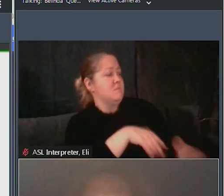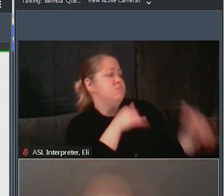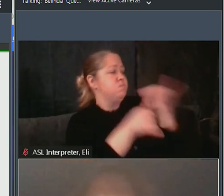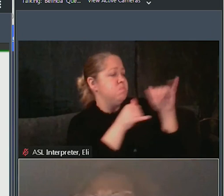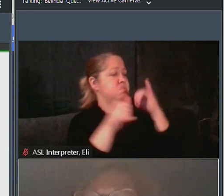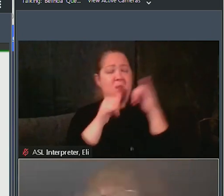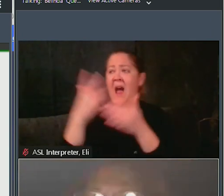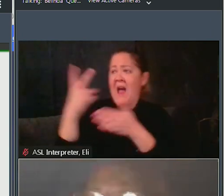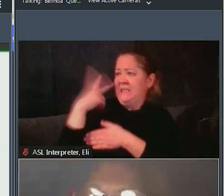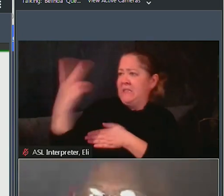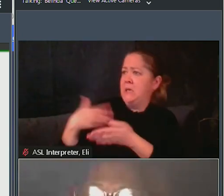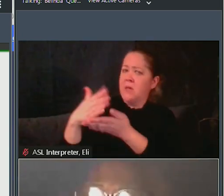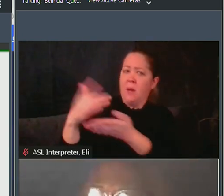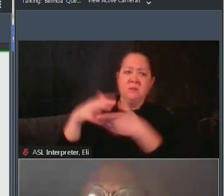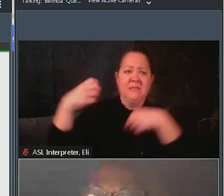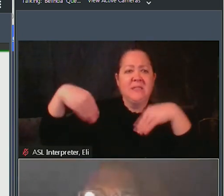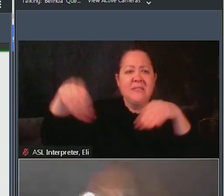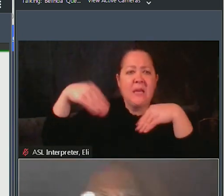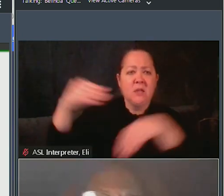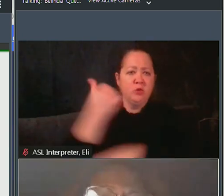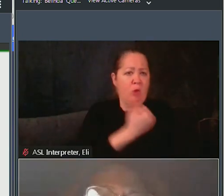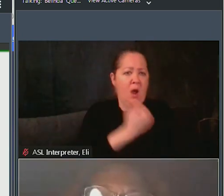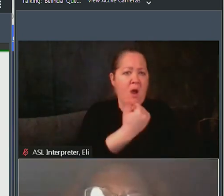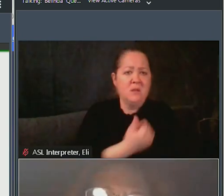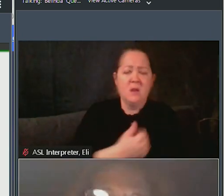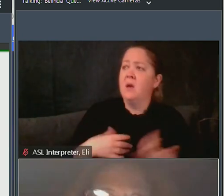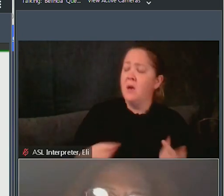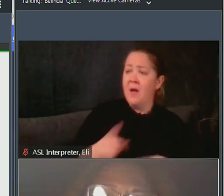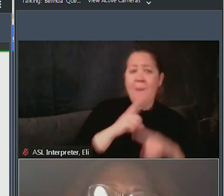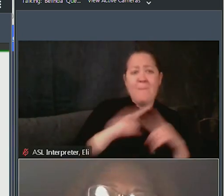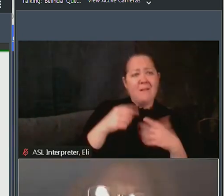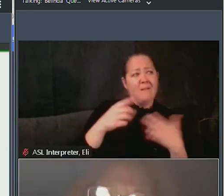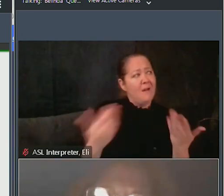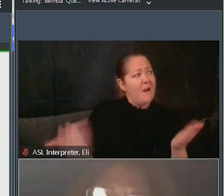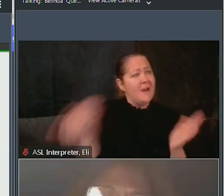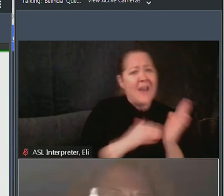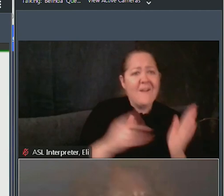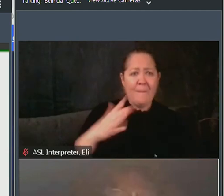And I feel now I don't even put my life back in their favor now for my children and for the next generation.